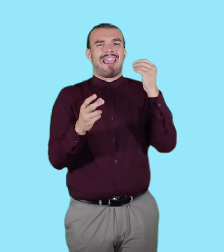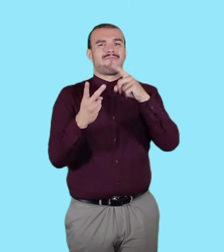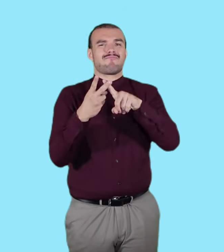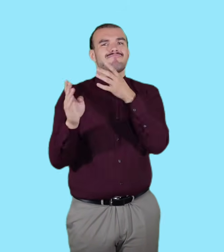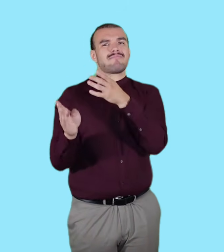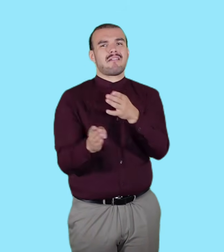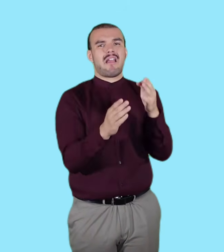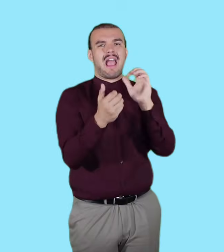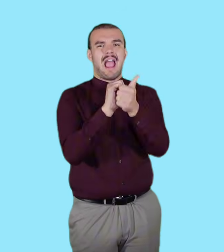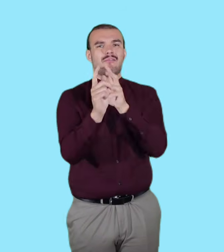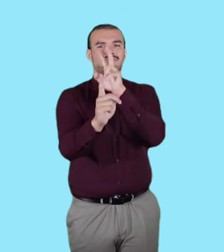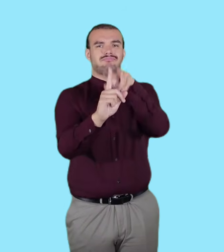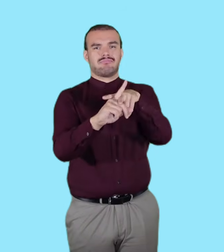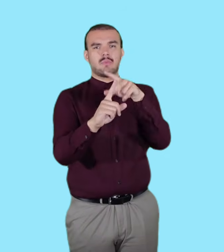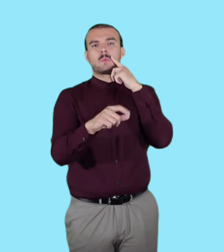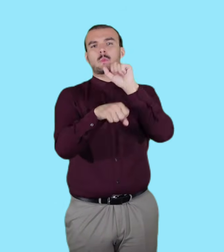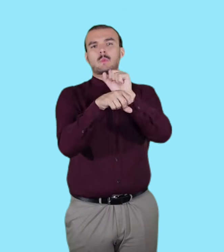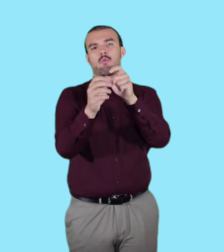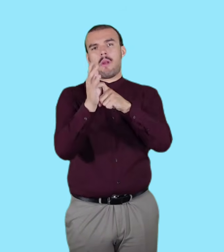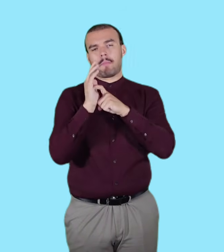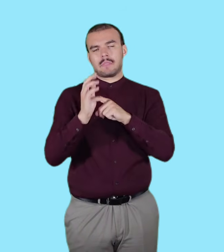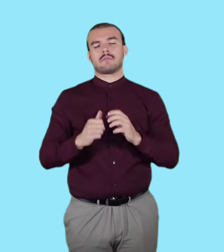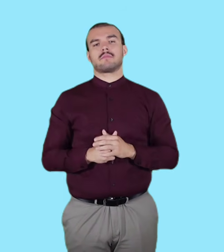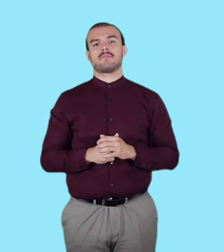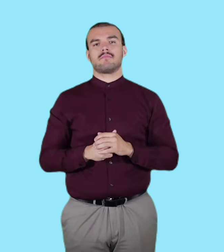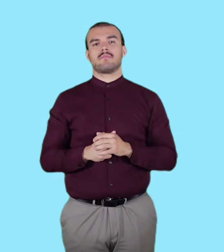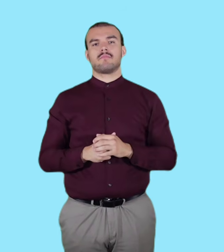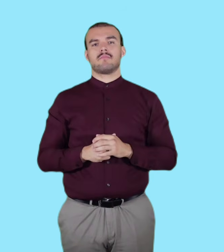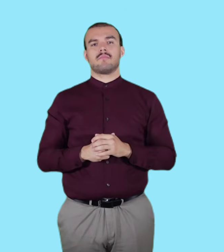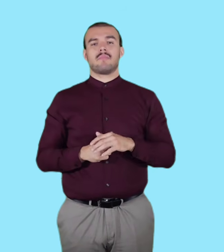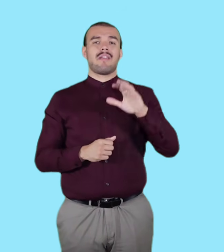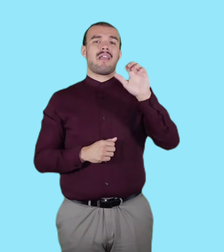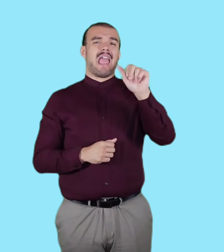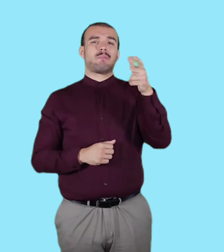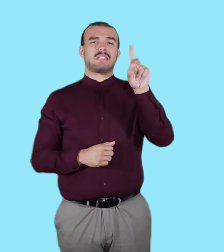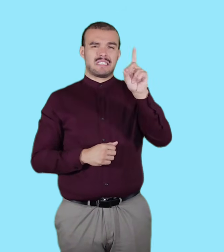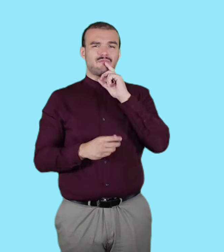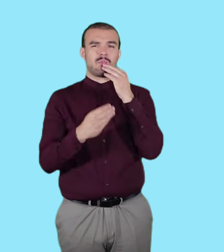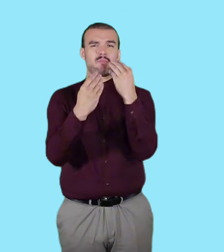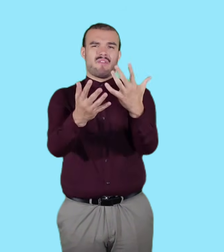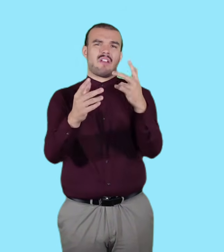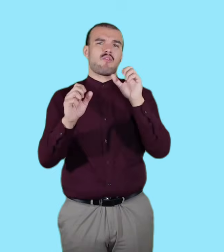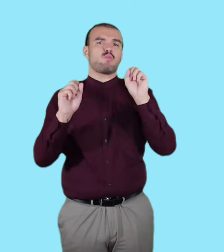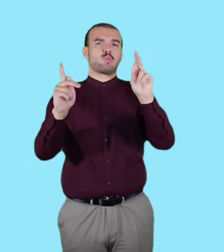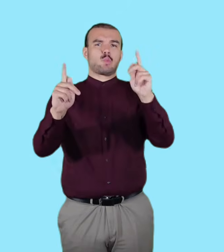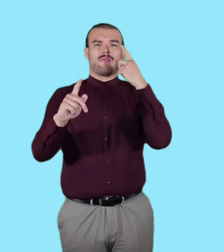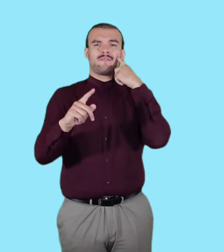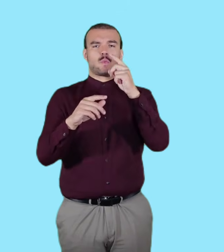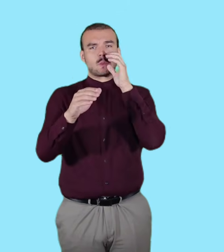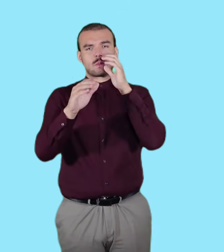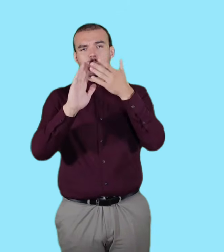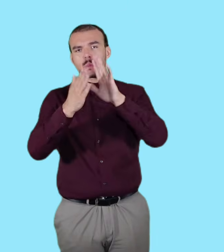how they will implement the work requirements. AAPD will provide an opportunity for community members